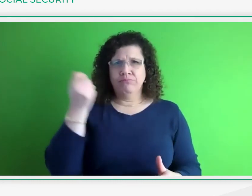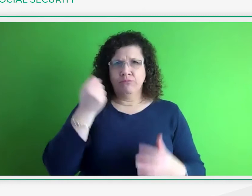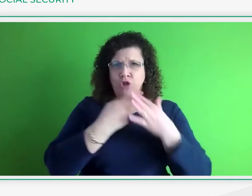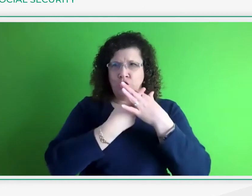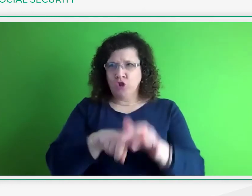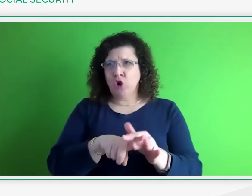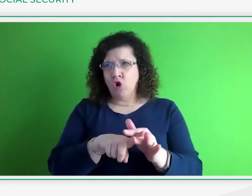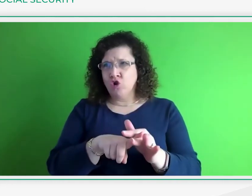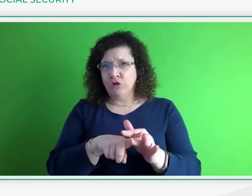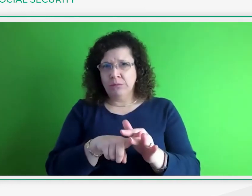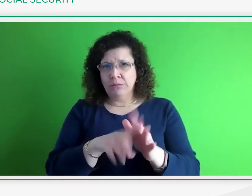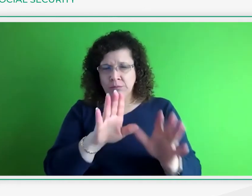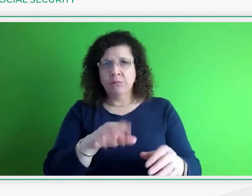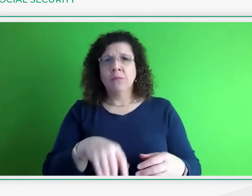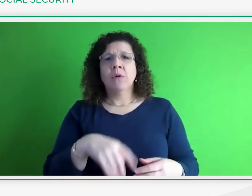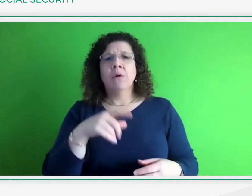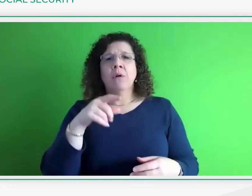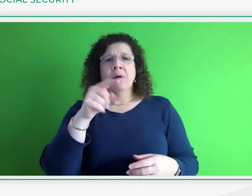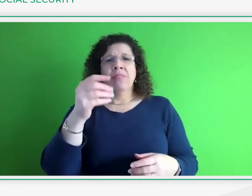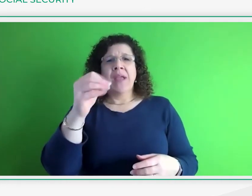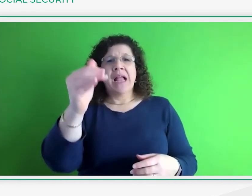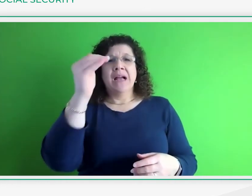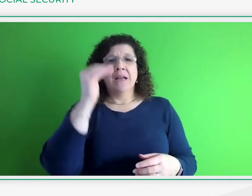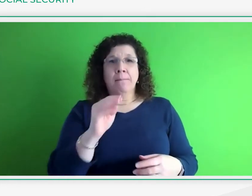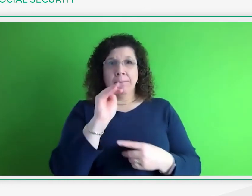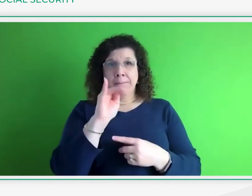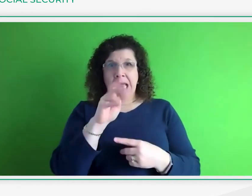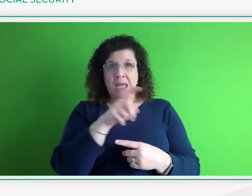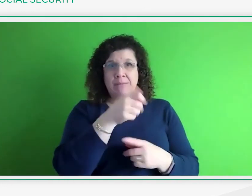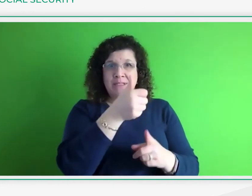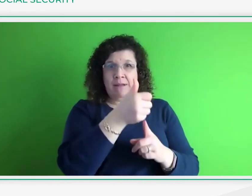She started her own benefits on her own record.